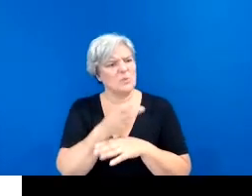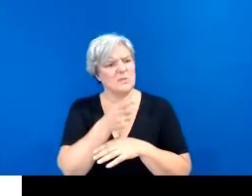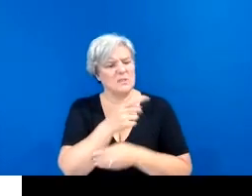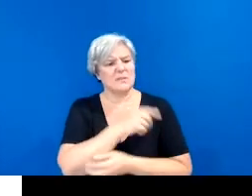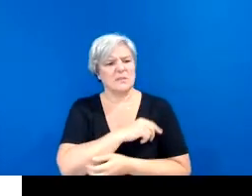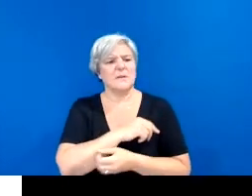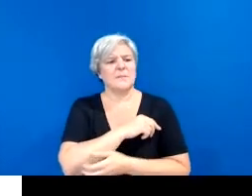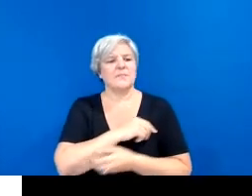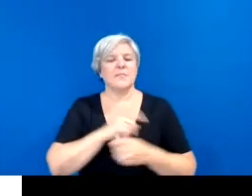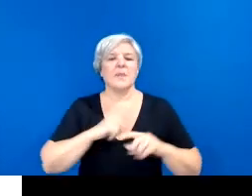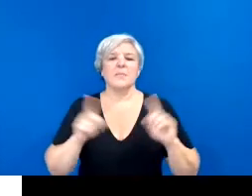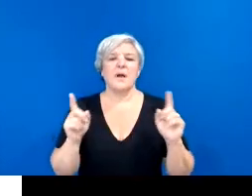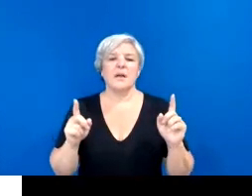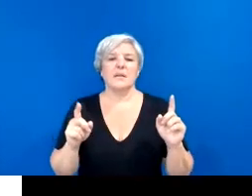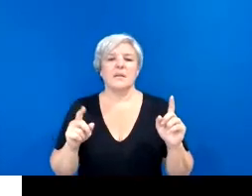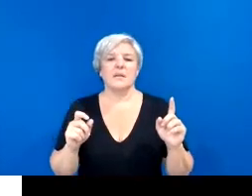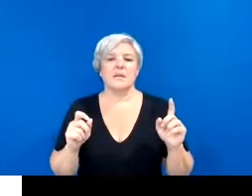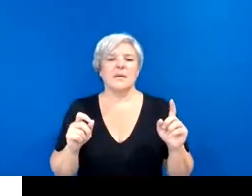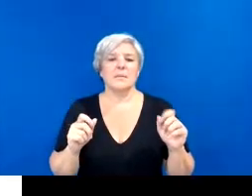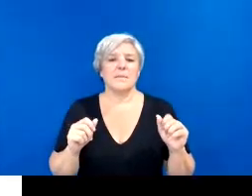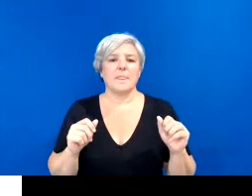but it requires